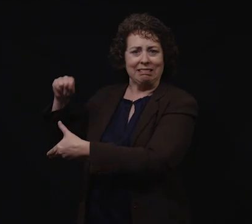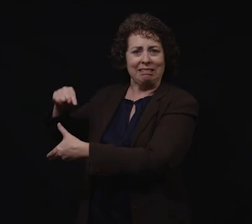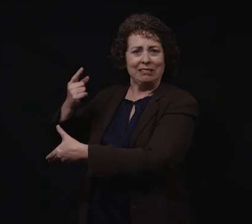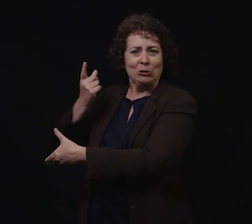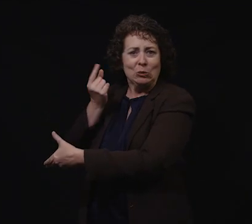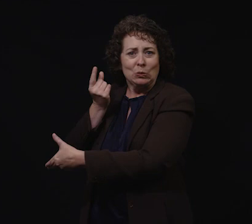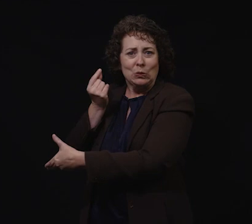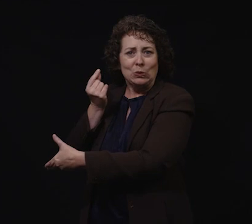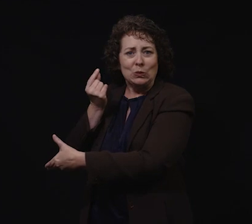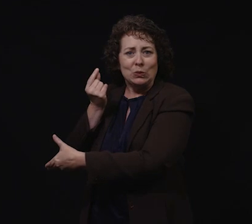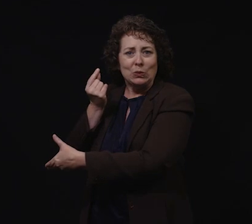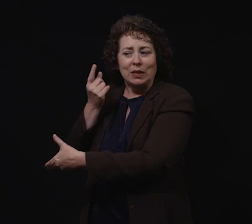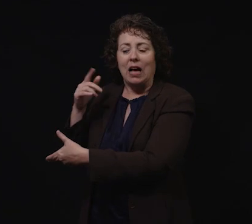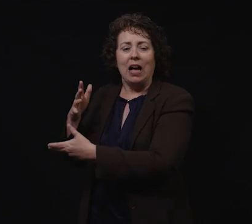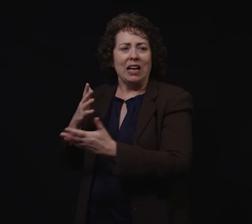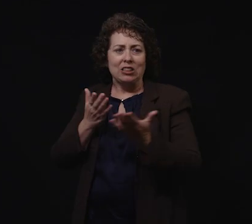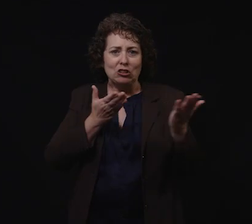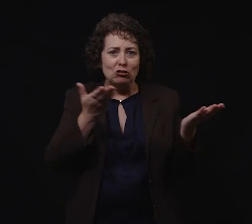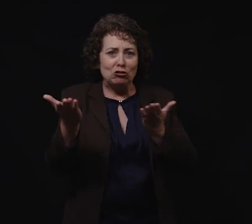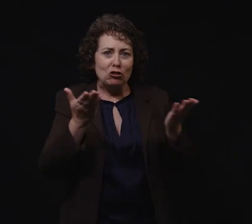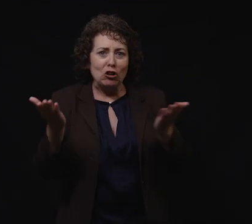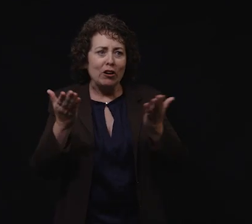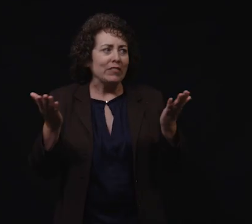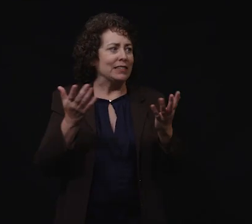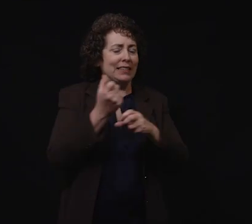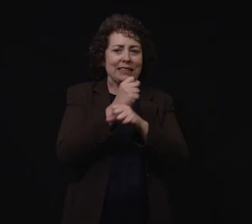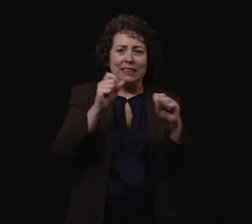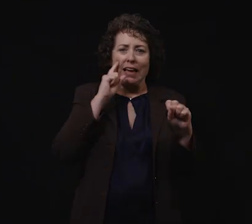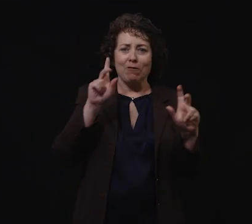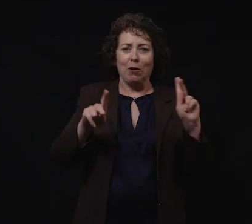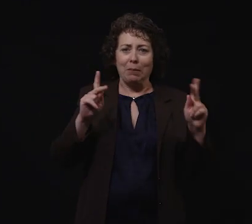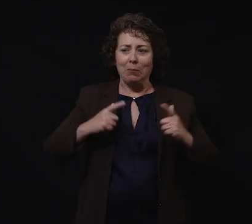Services and provide a safe environment for our citizens and our businesses